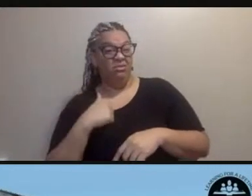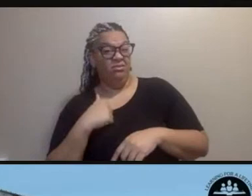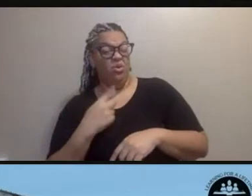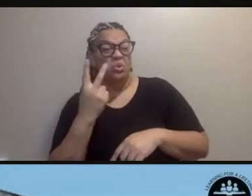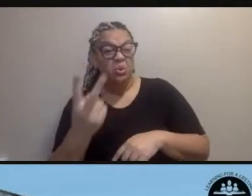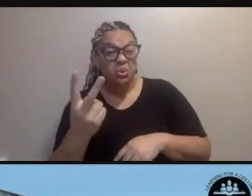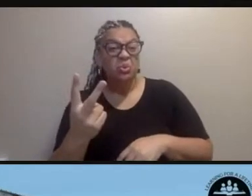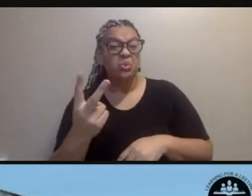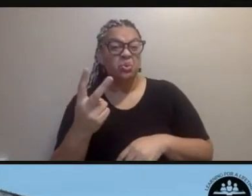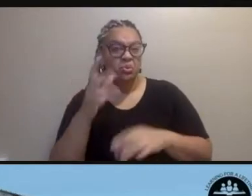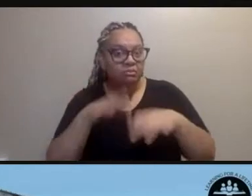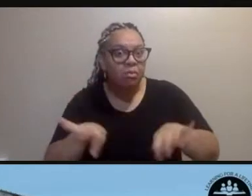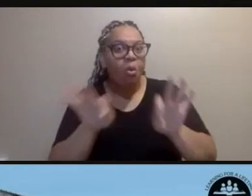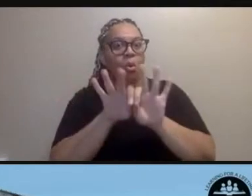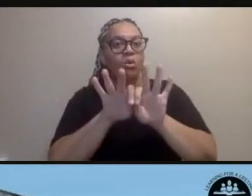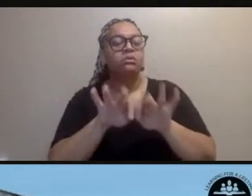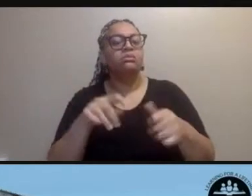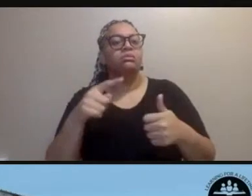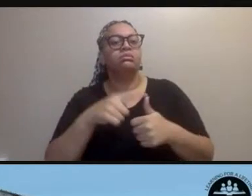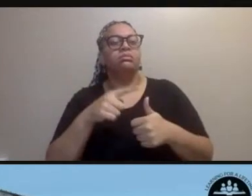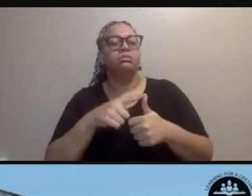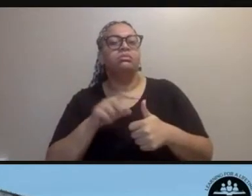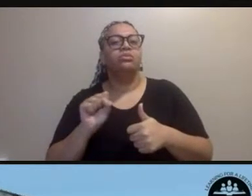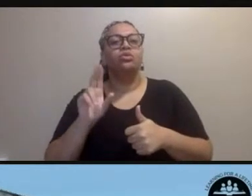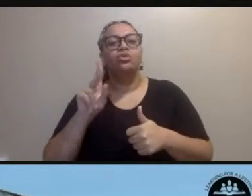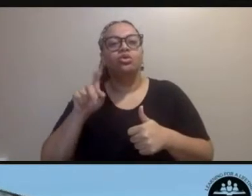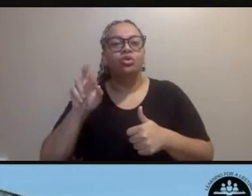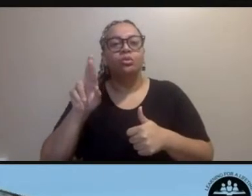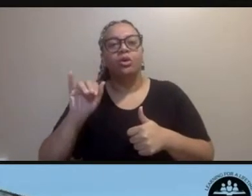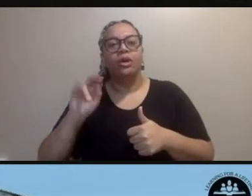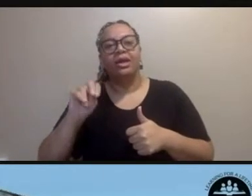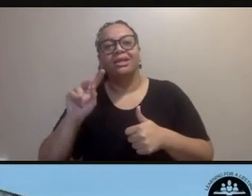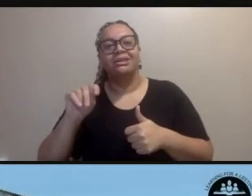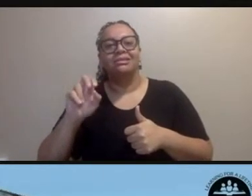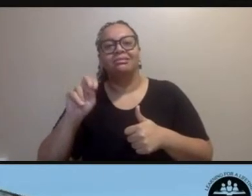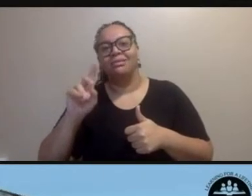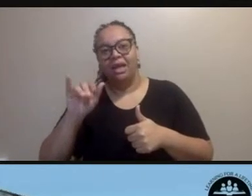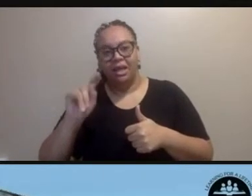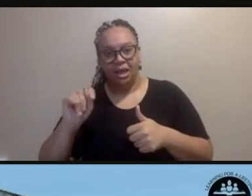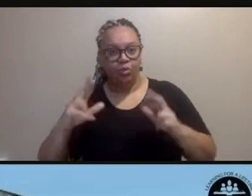WELL.